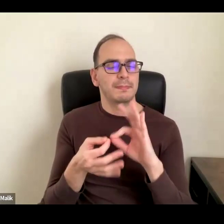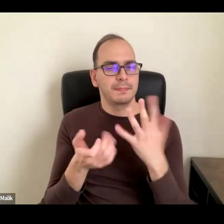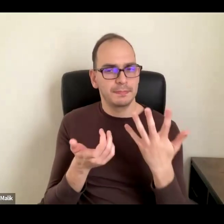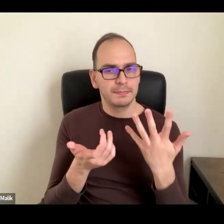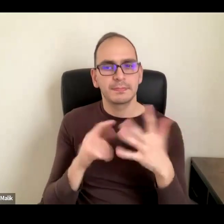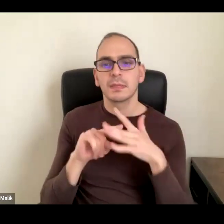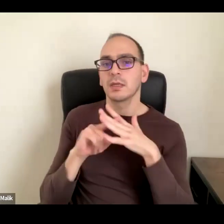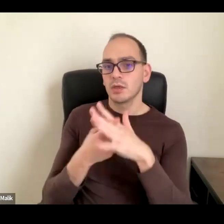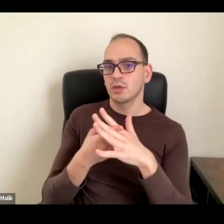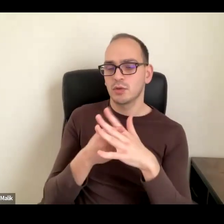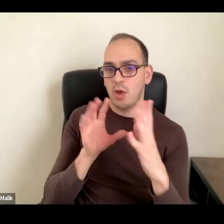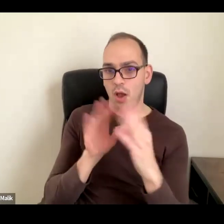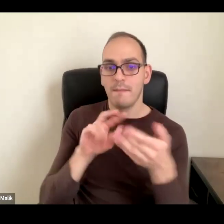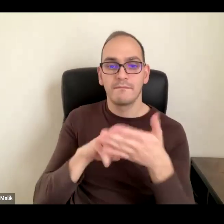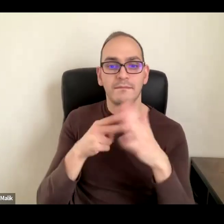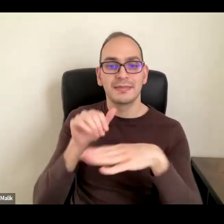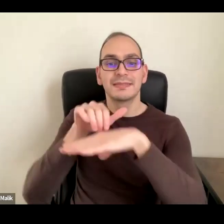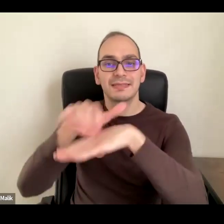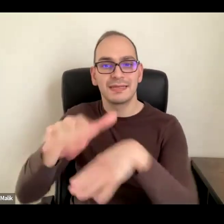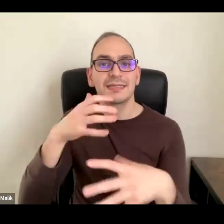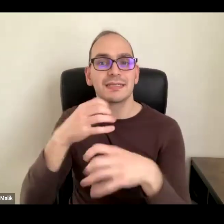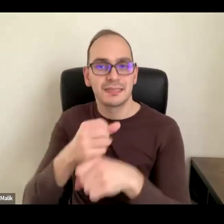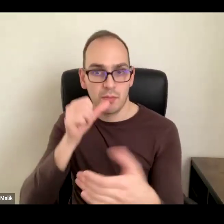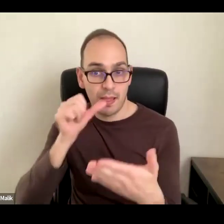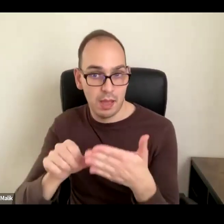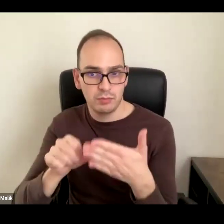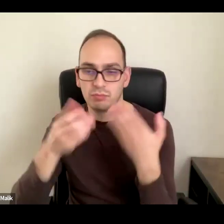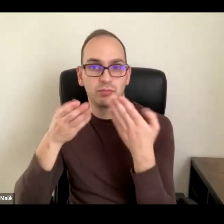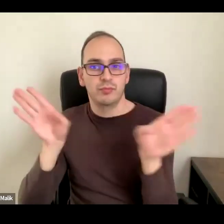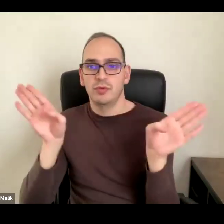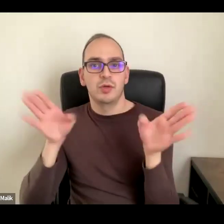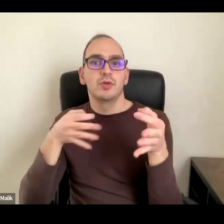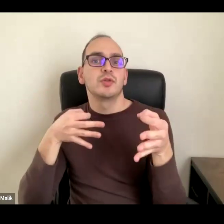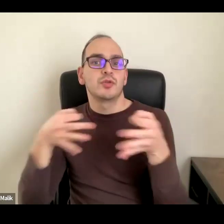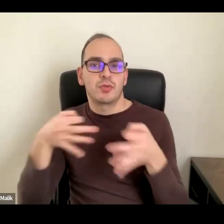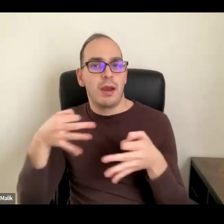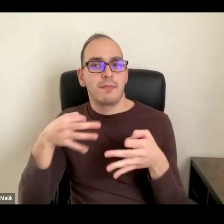consultation means sending a summary letter um just generally describing your collection.